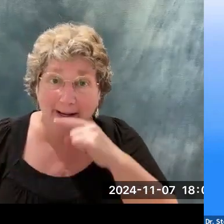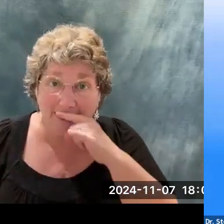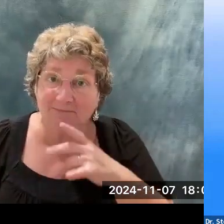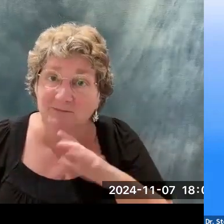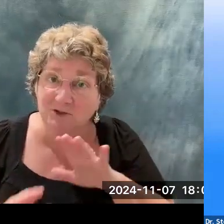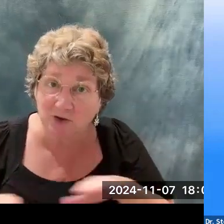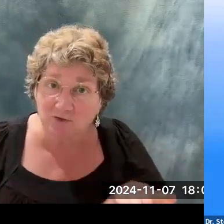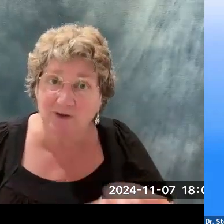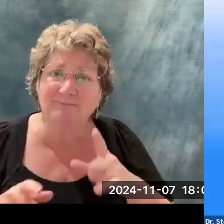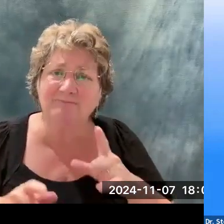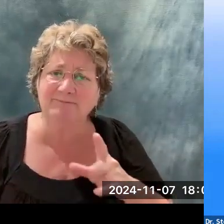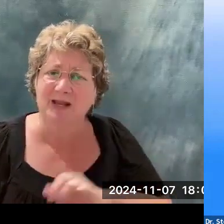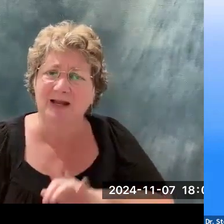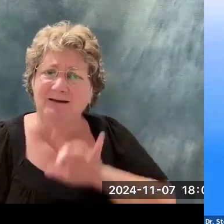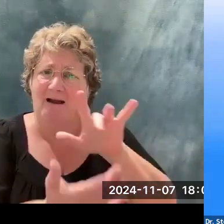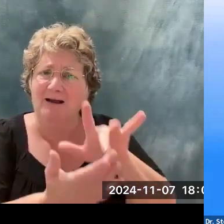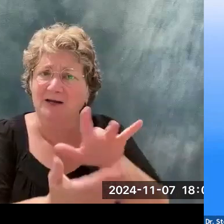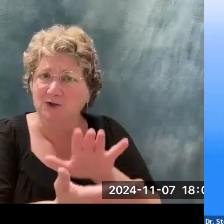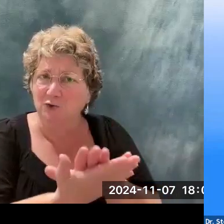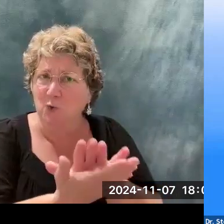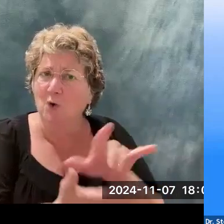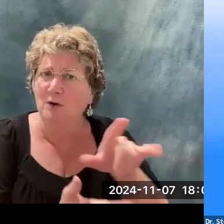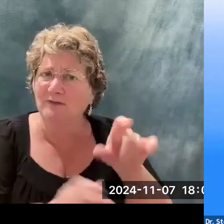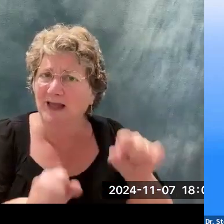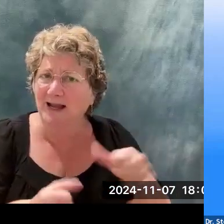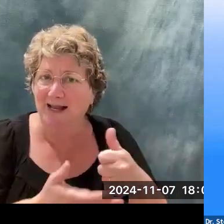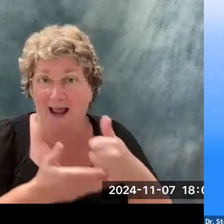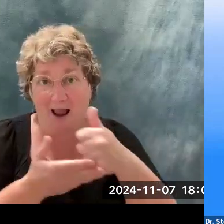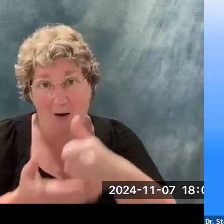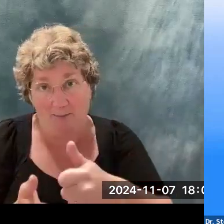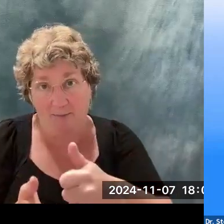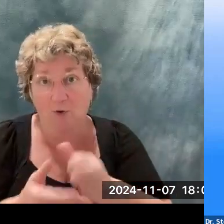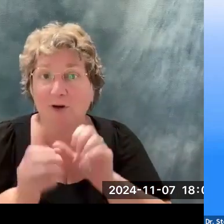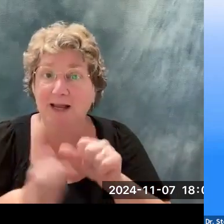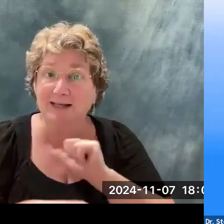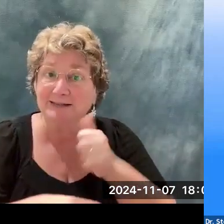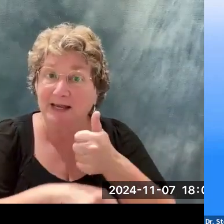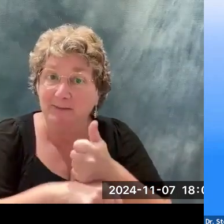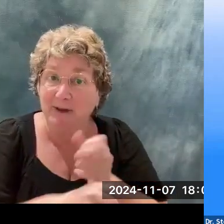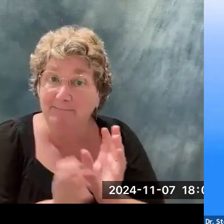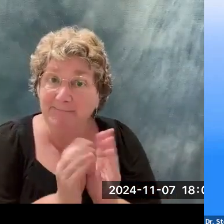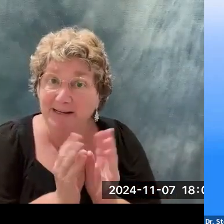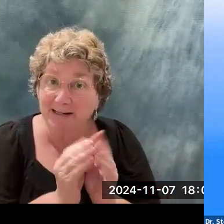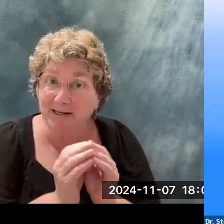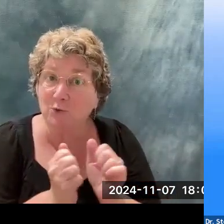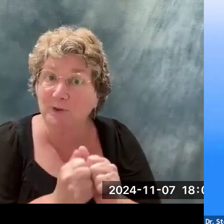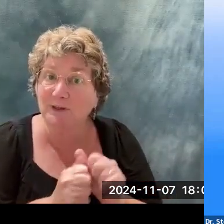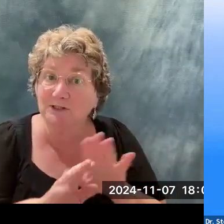They can talk through some situations with you. They can meet with your child. They can kind of